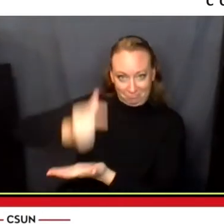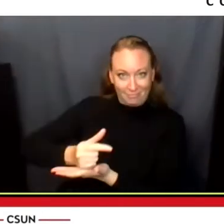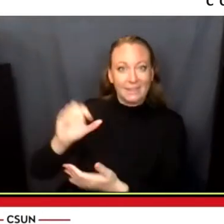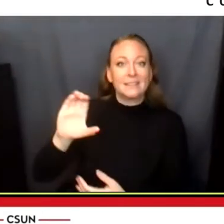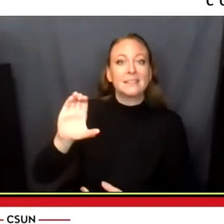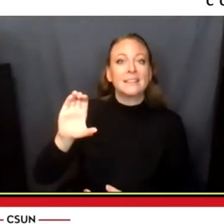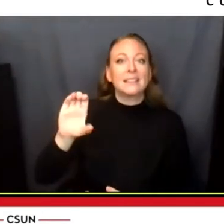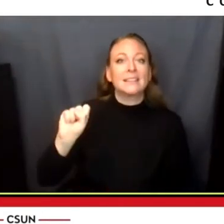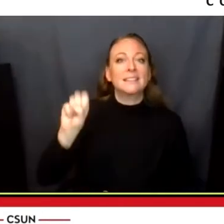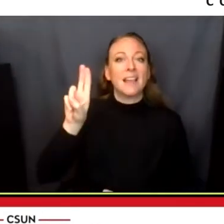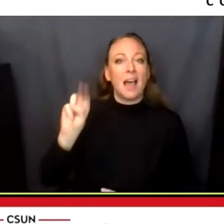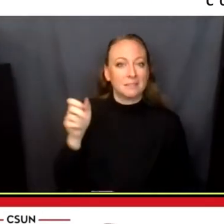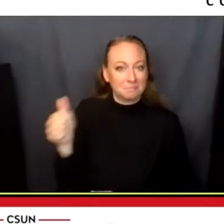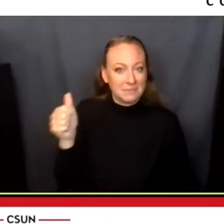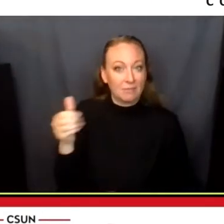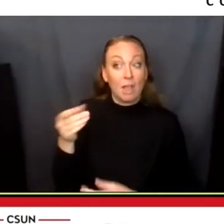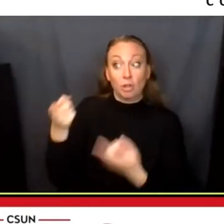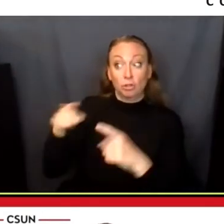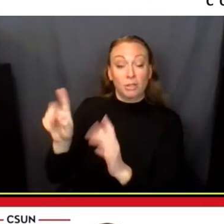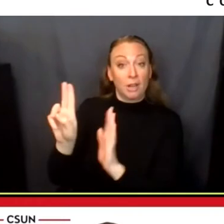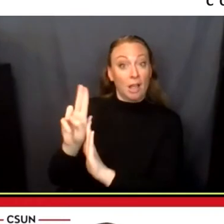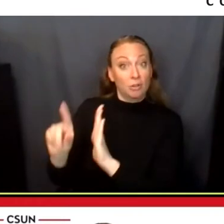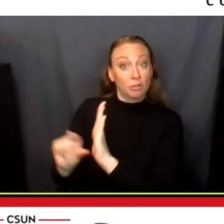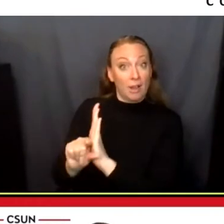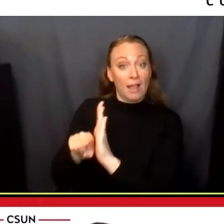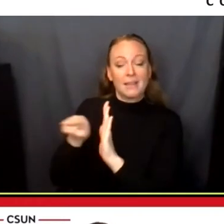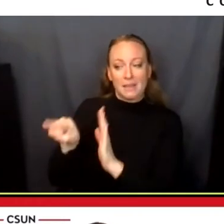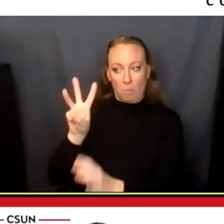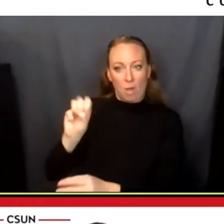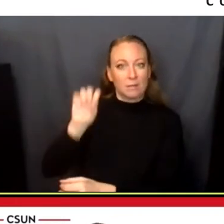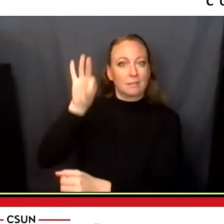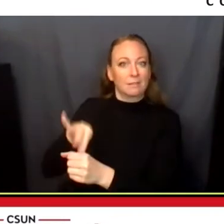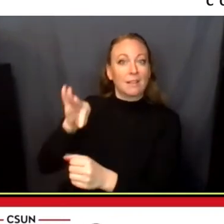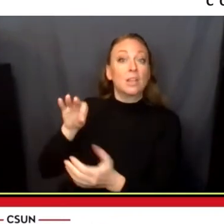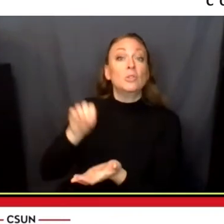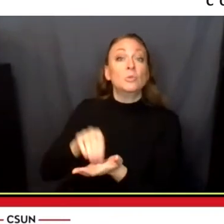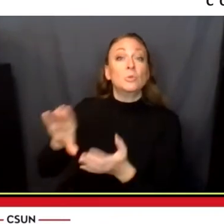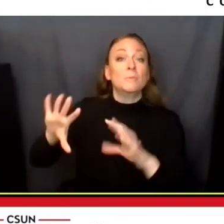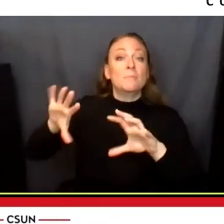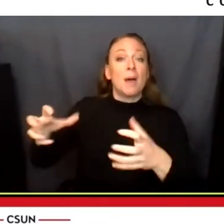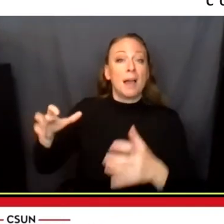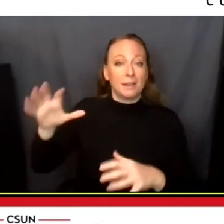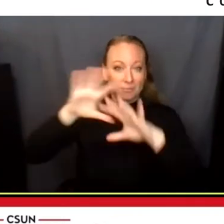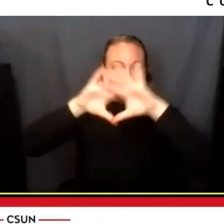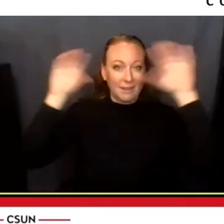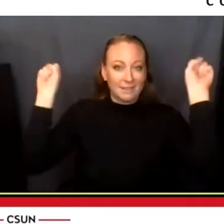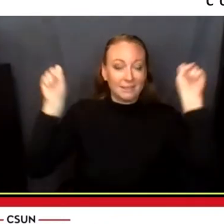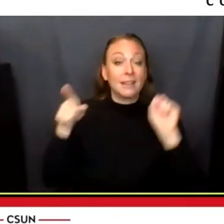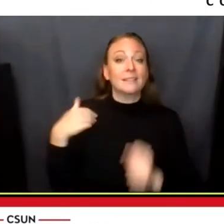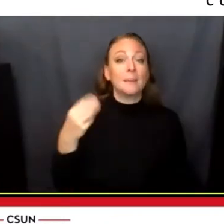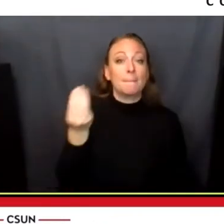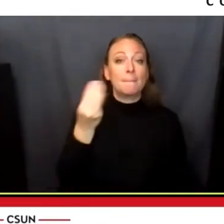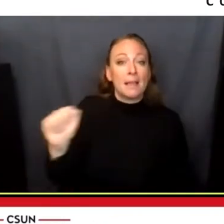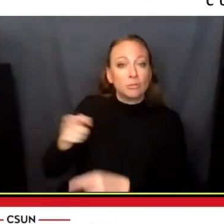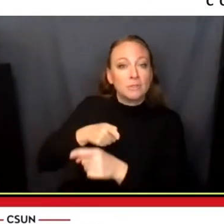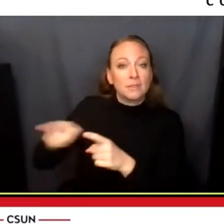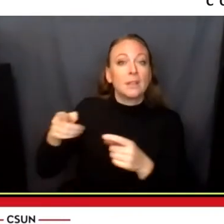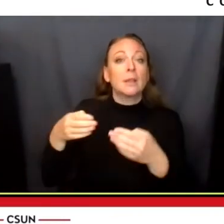And while an undergraduate, was elected student body president. He holds a master's degree in public administration from USC